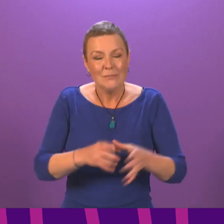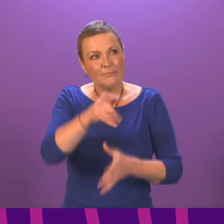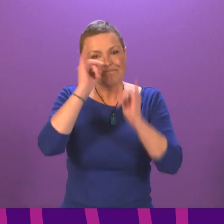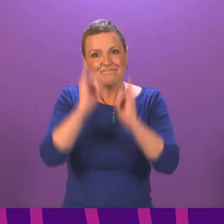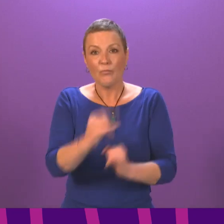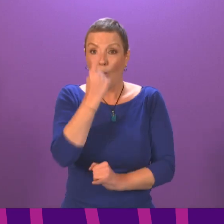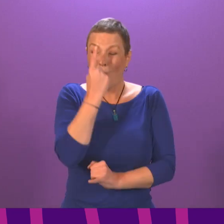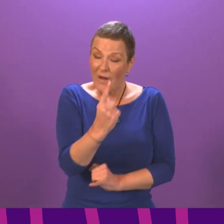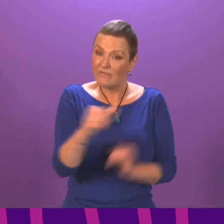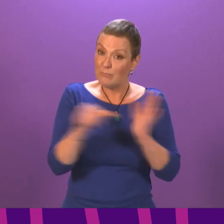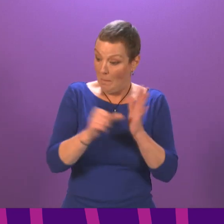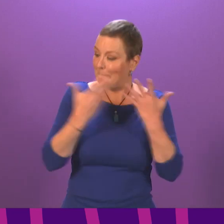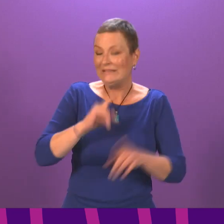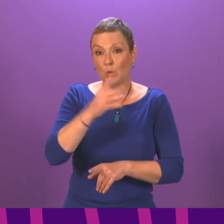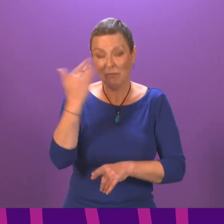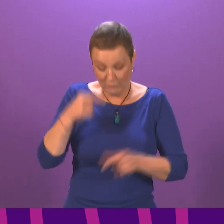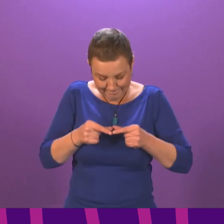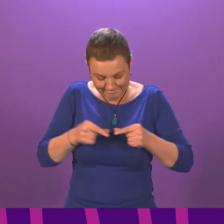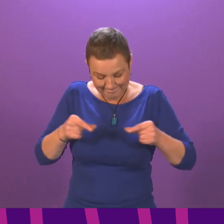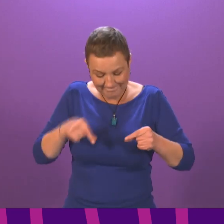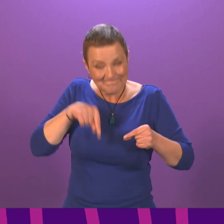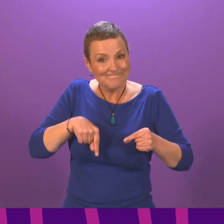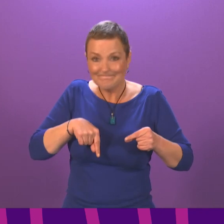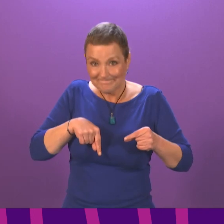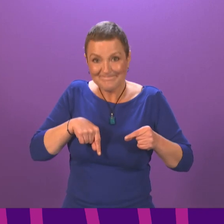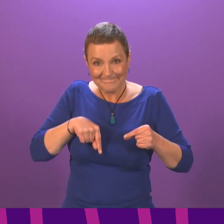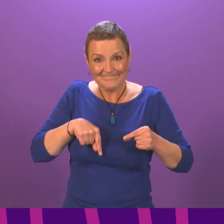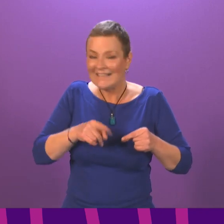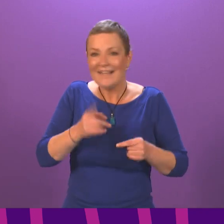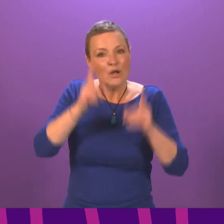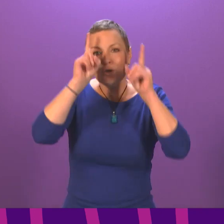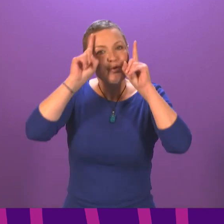on lateral flow testing is that it is not yet licensed by the Medicines and Healthcare